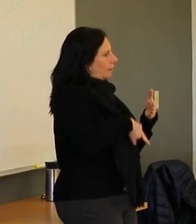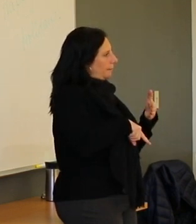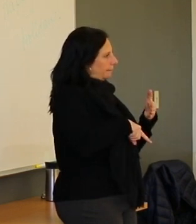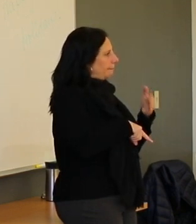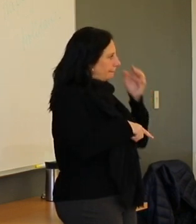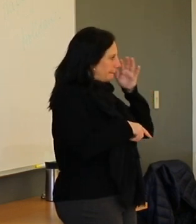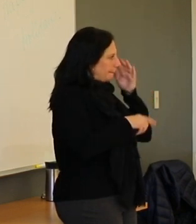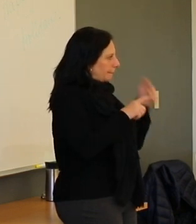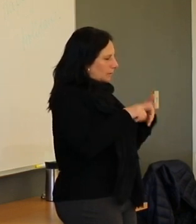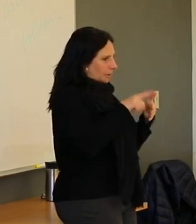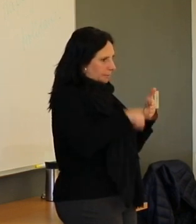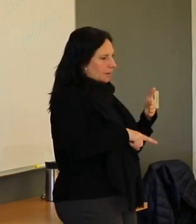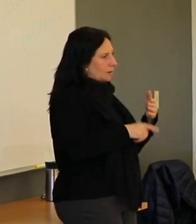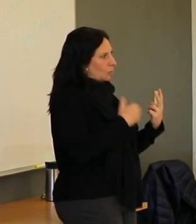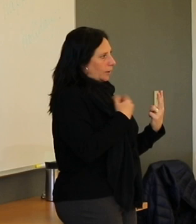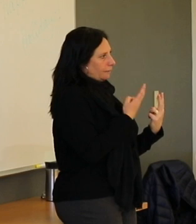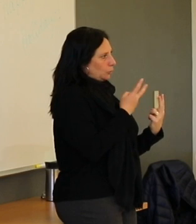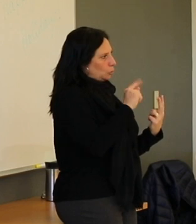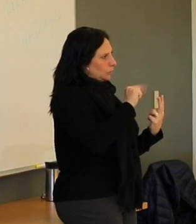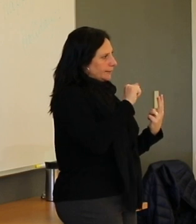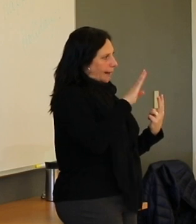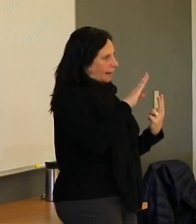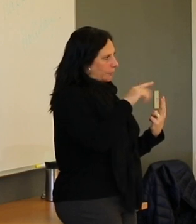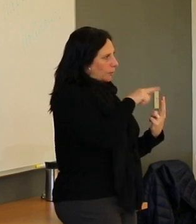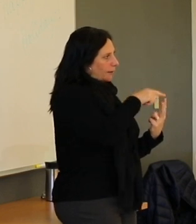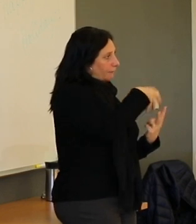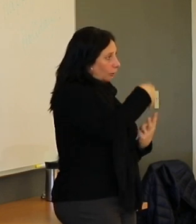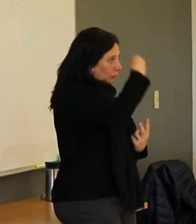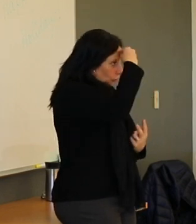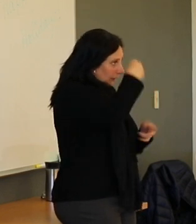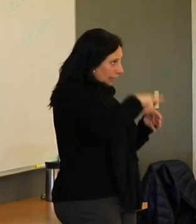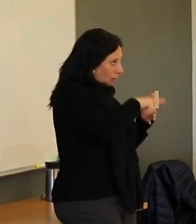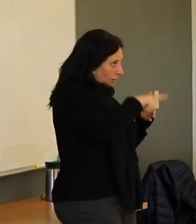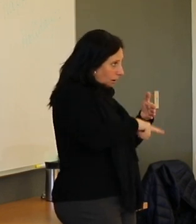There are two tabs here. There are learning outcomes, and there are success outcomes